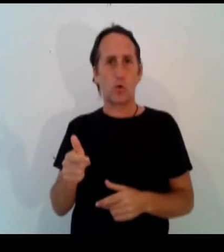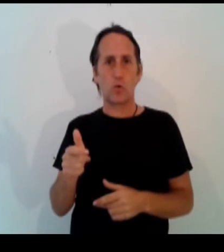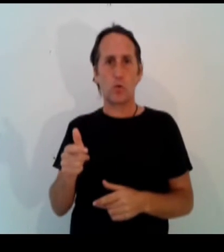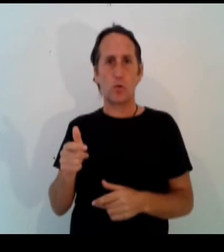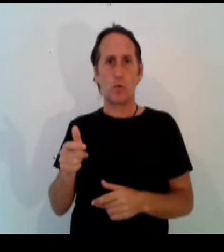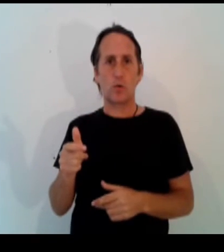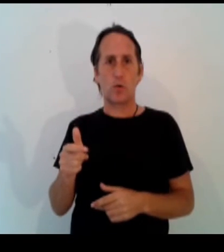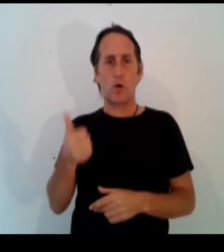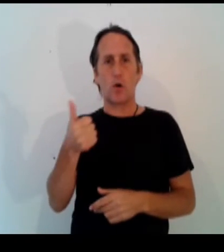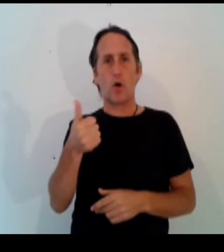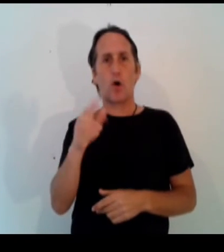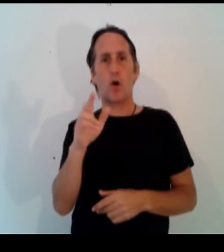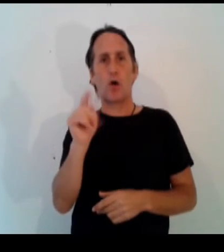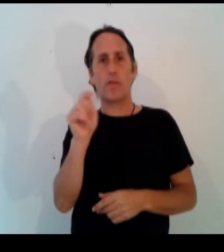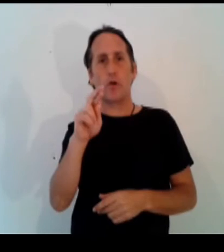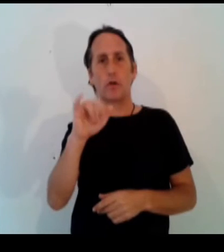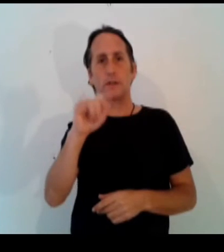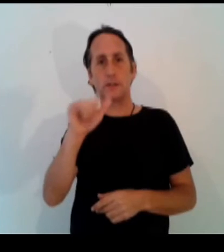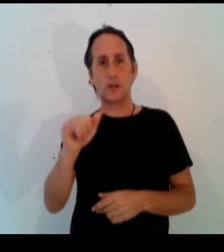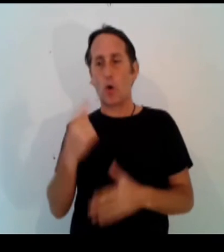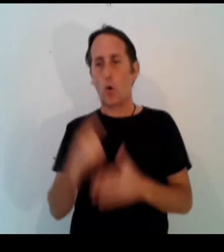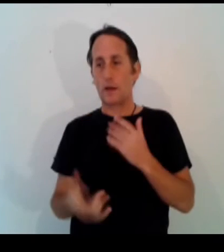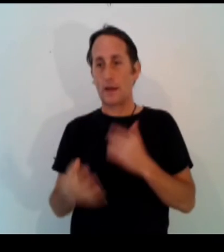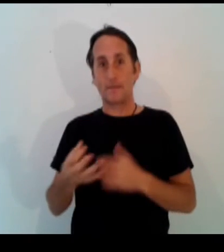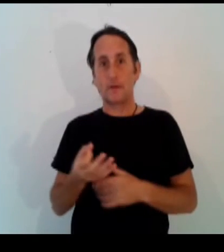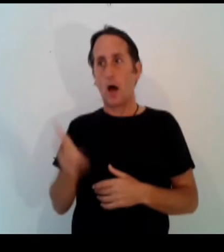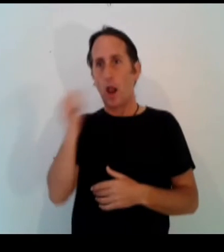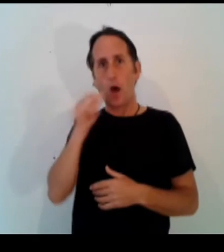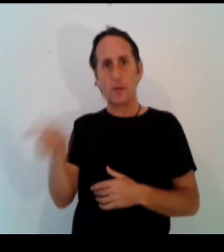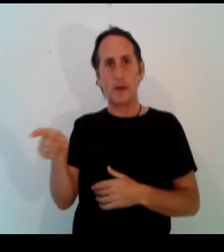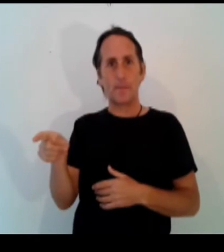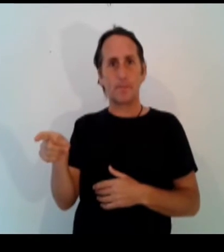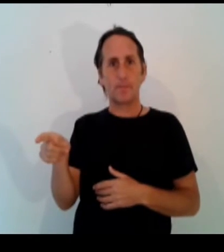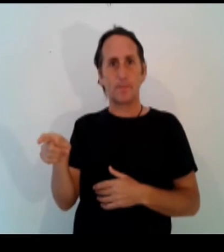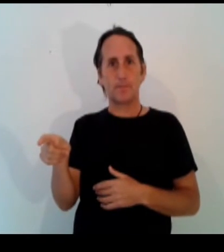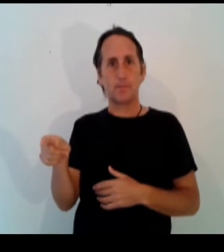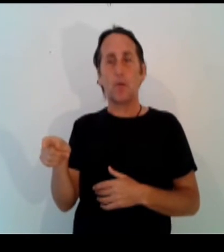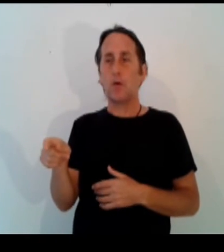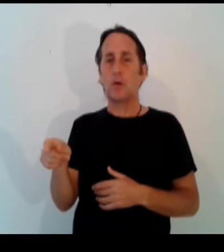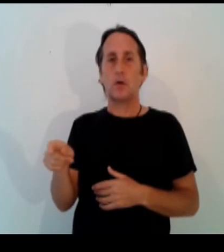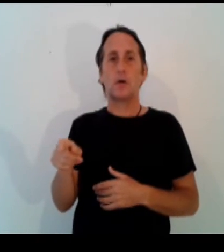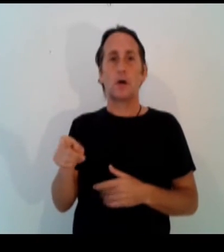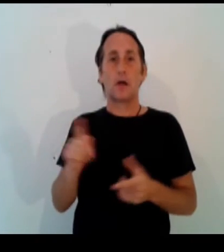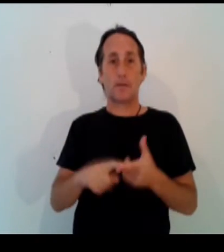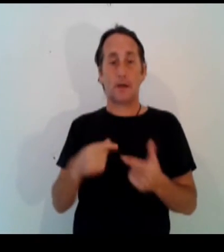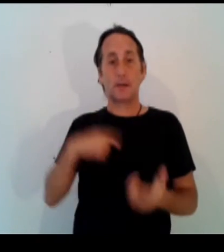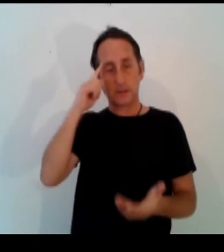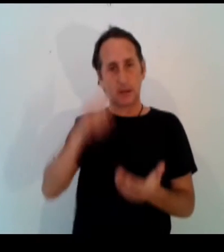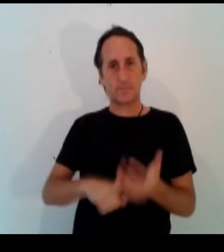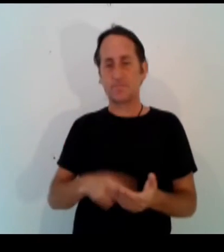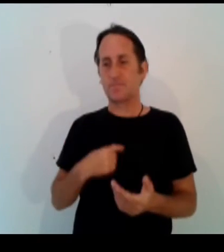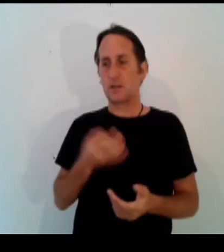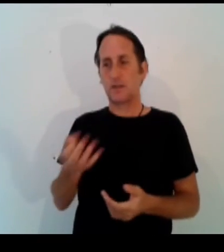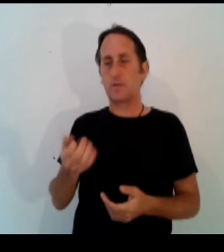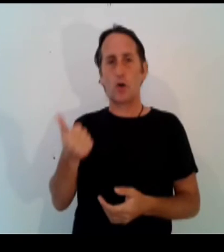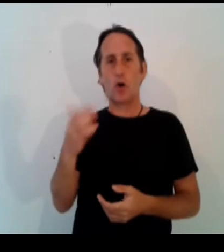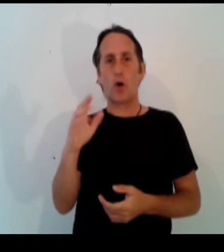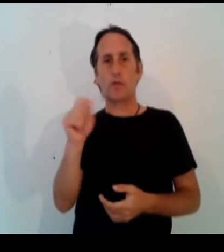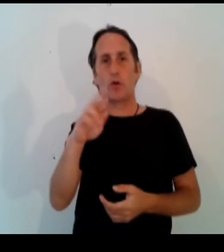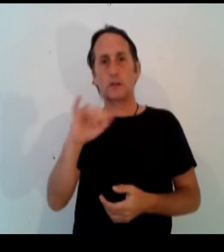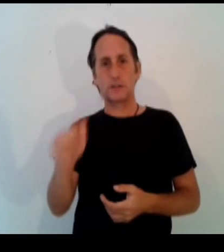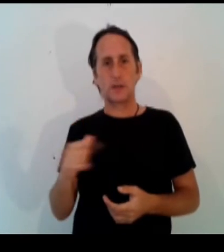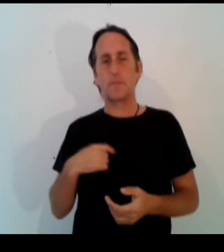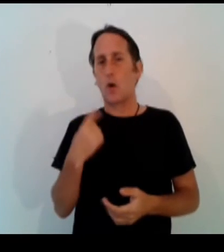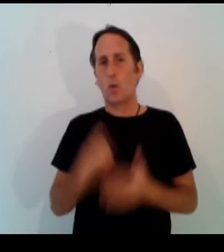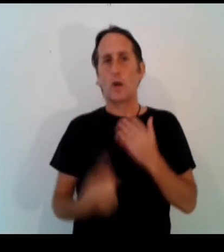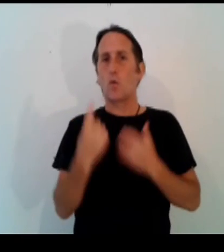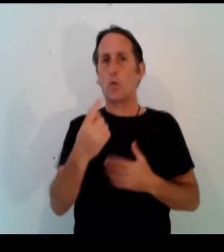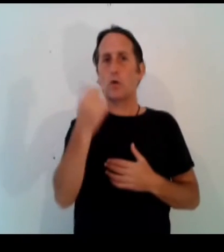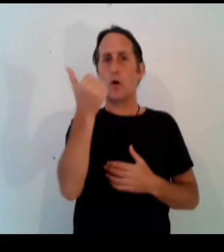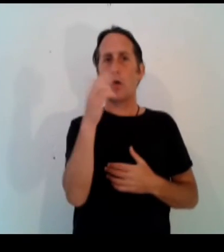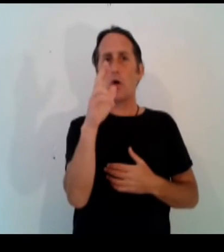Only the authority they are given, and that's why I decided, "I'm not giving them authority" the only authority I give is to God